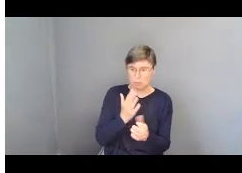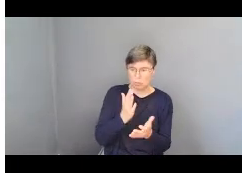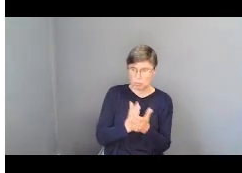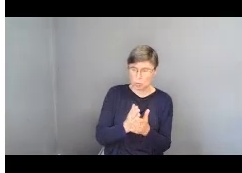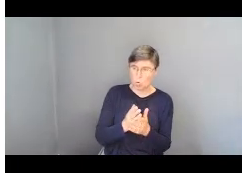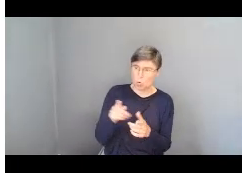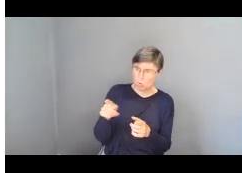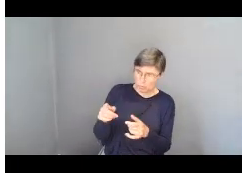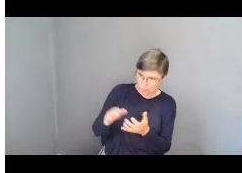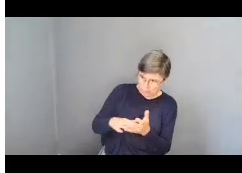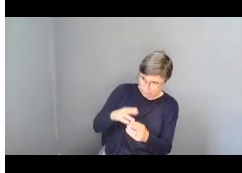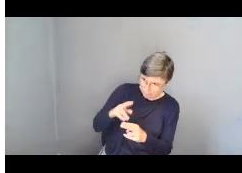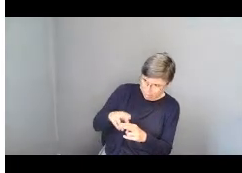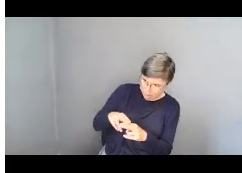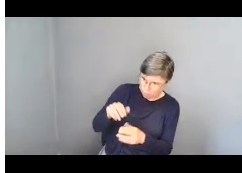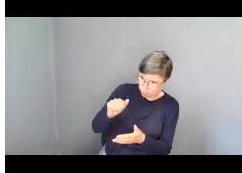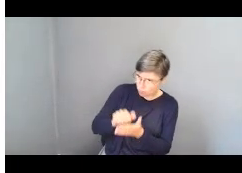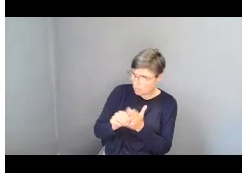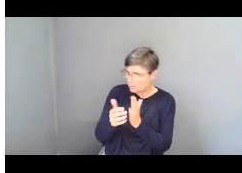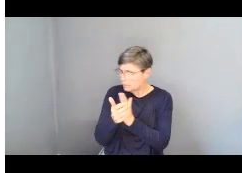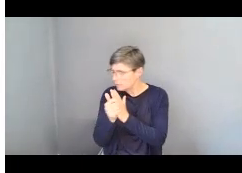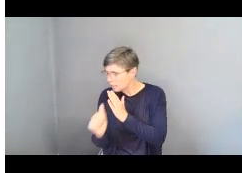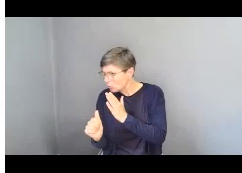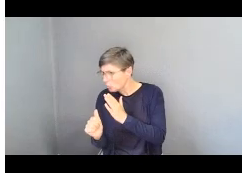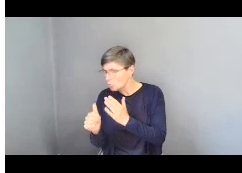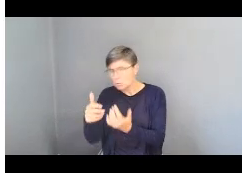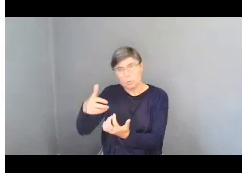qualifications, training and safety checks.